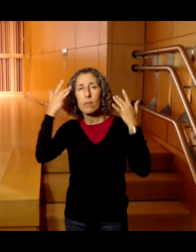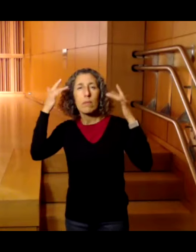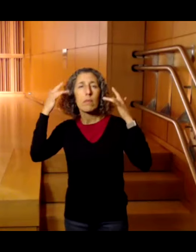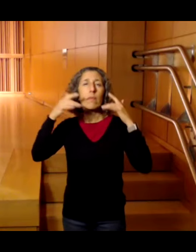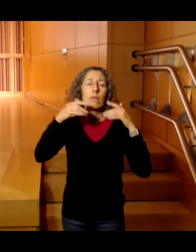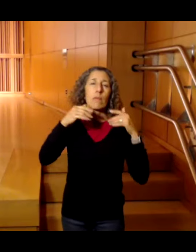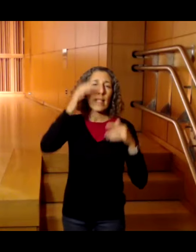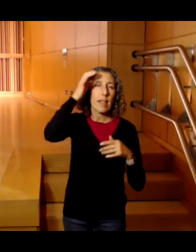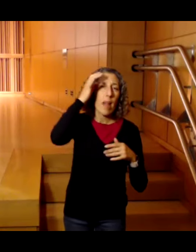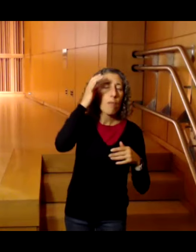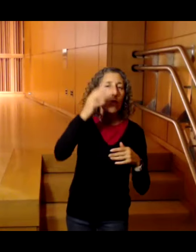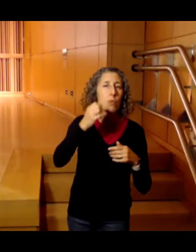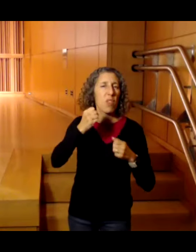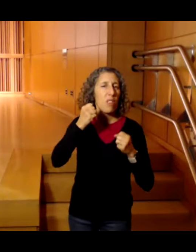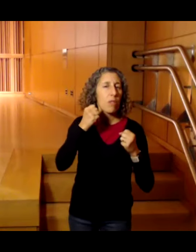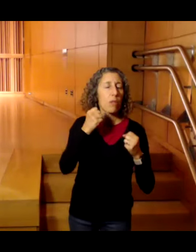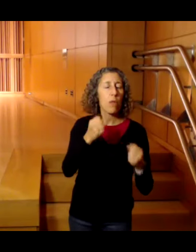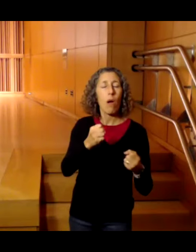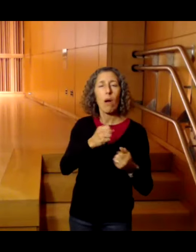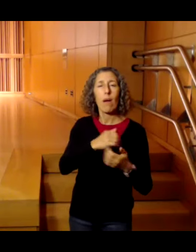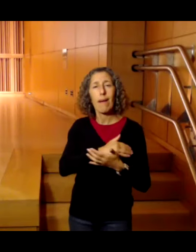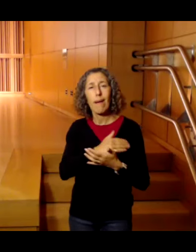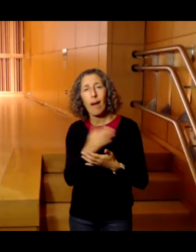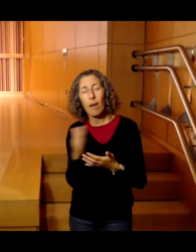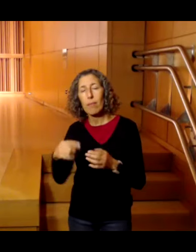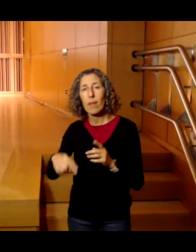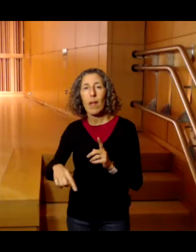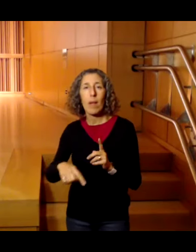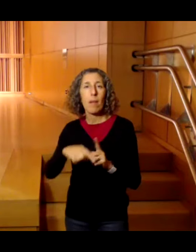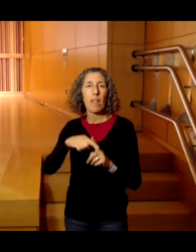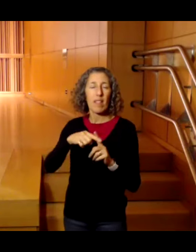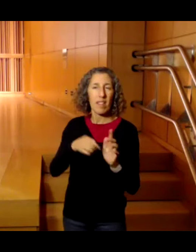Always written with style, and scandalously so when need be.